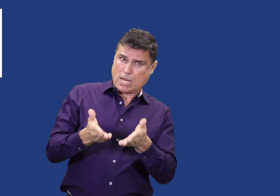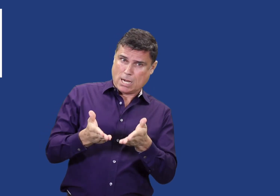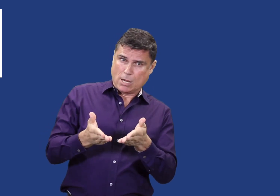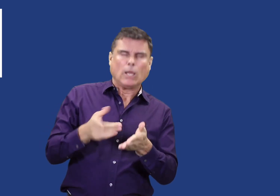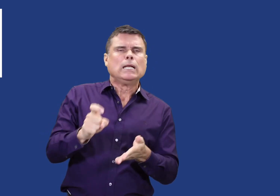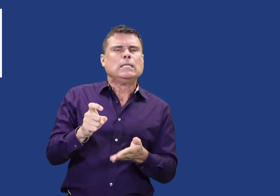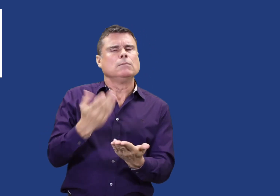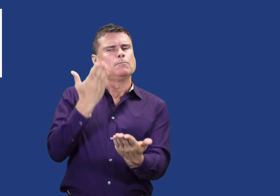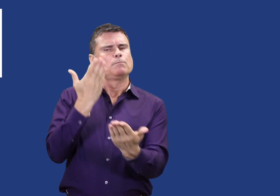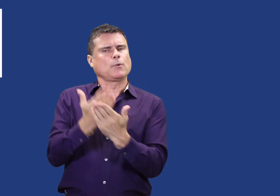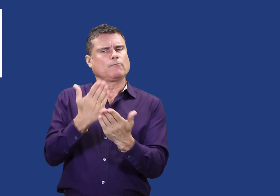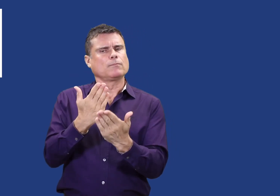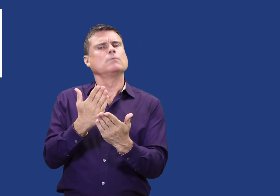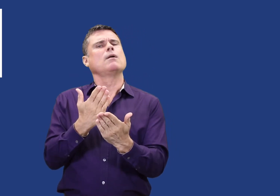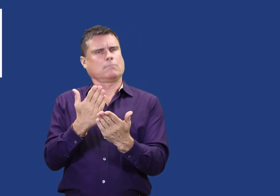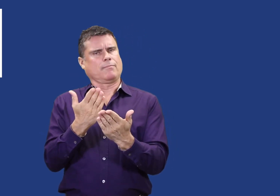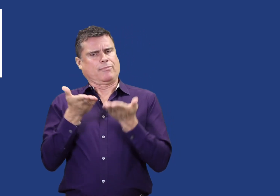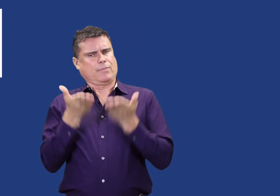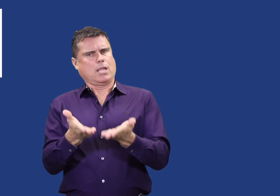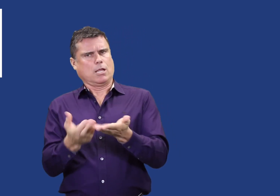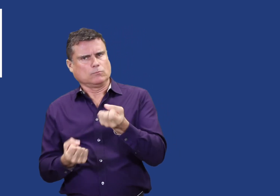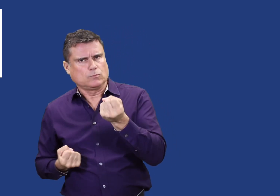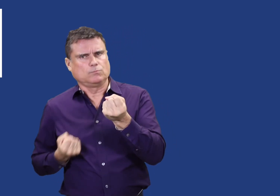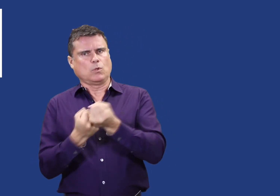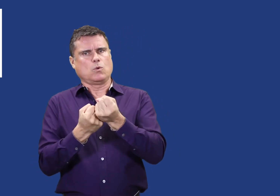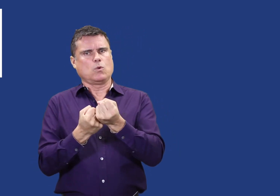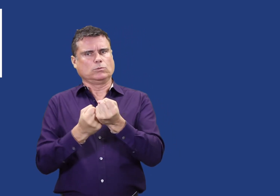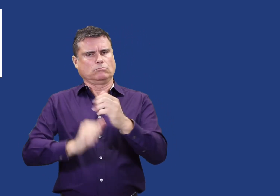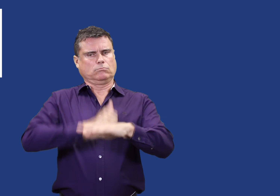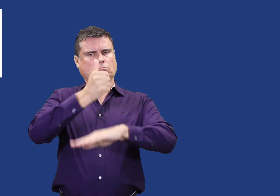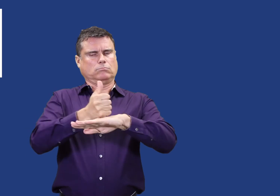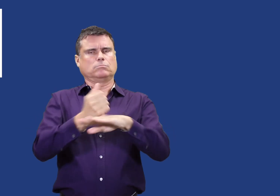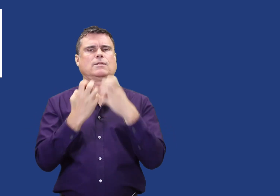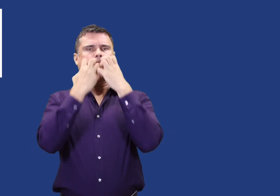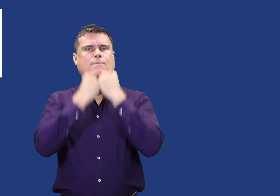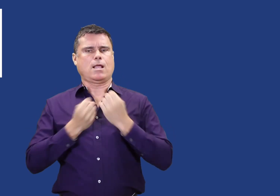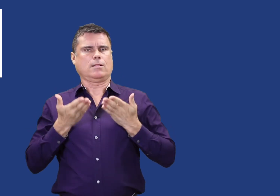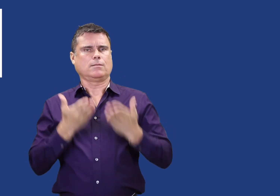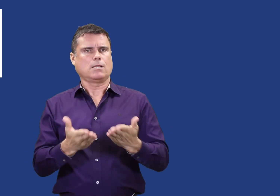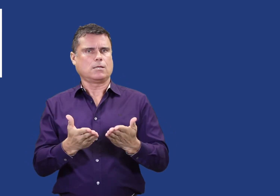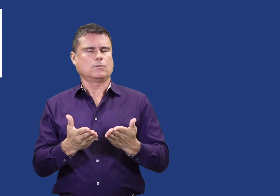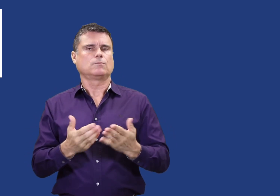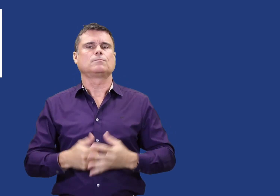AND THE EVIDENCE THAT SUPPORT THE ESTABLISHED VALUE SYSTEM.